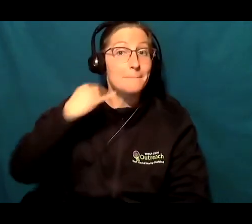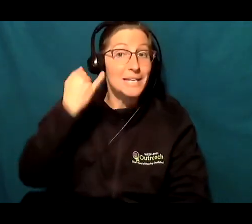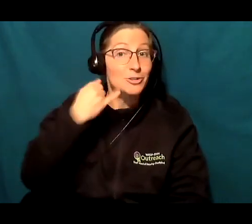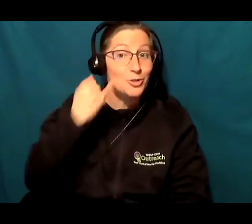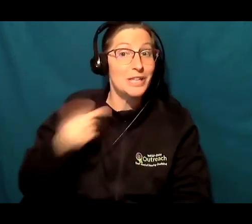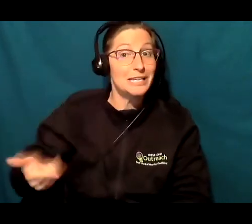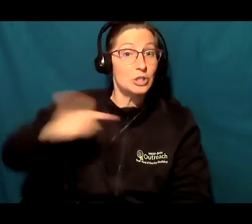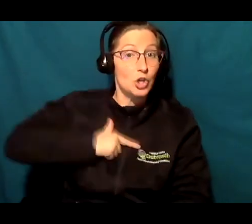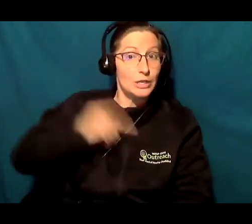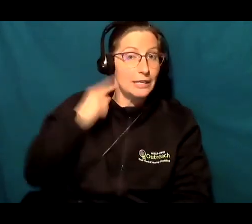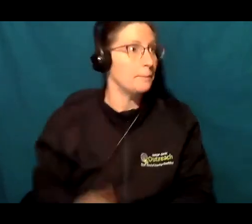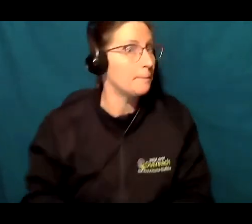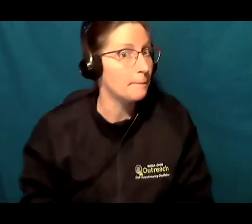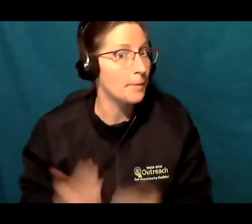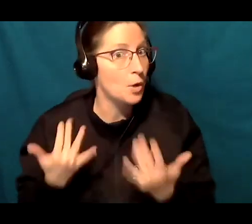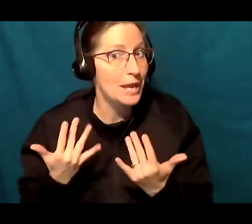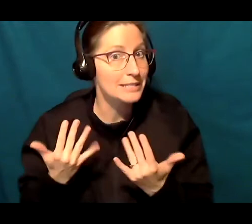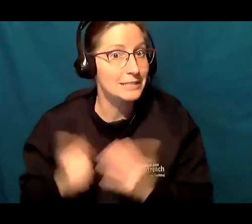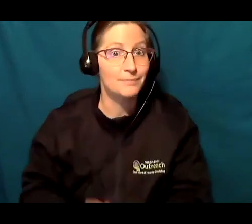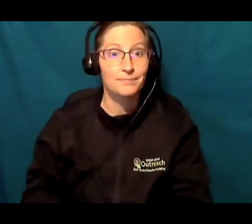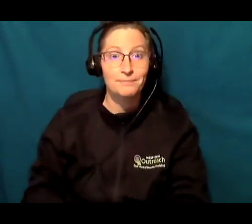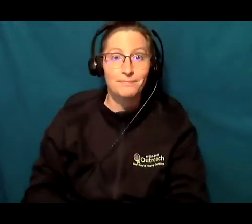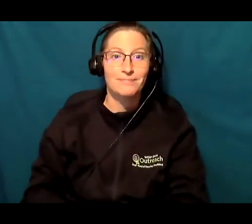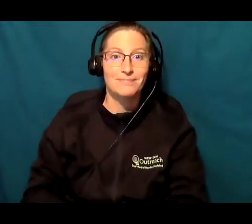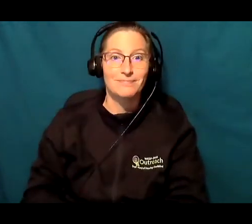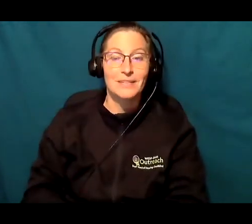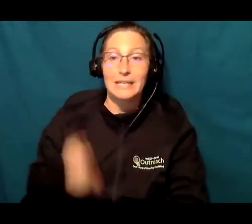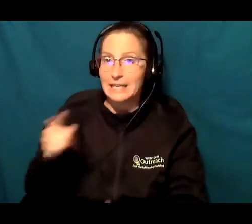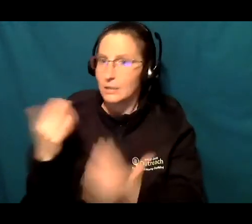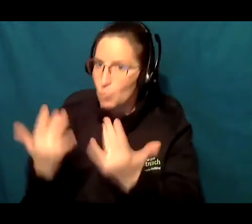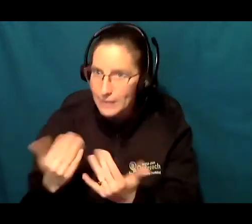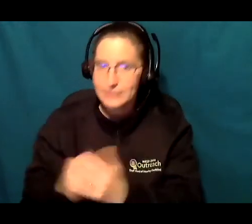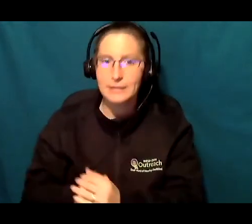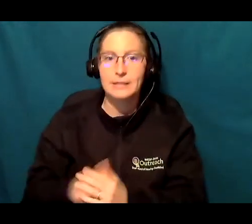and he waits-- waits. And I press the buttons.